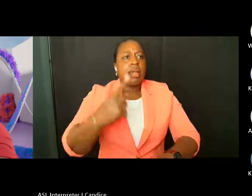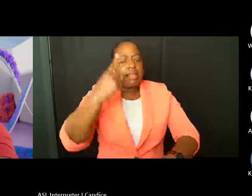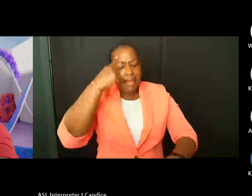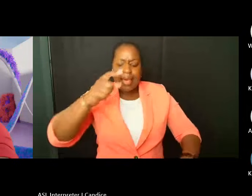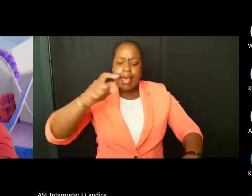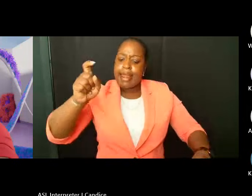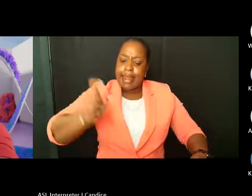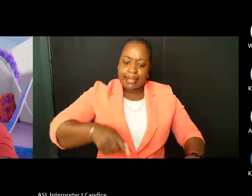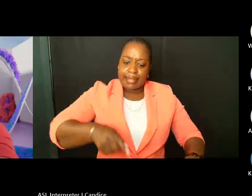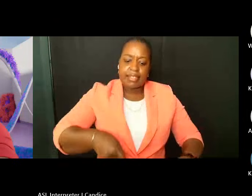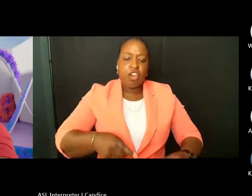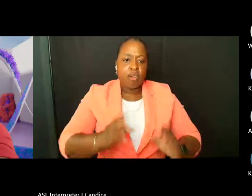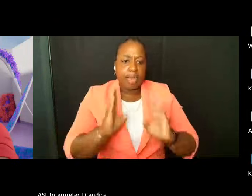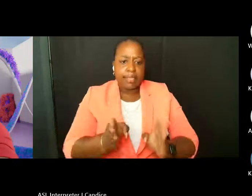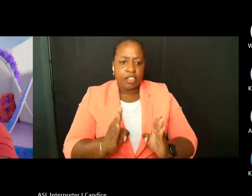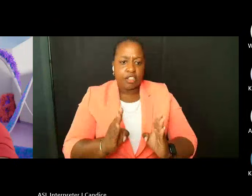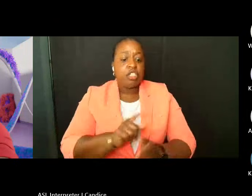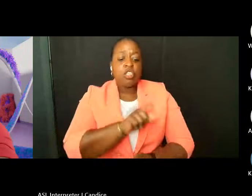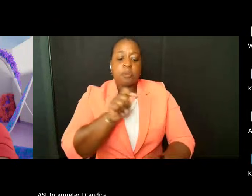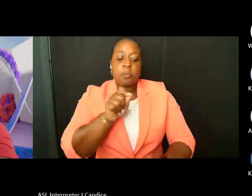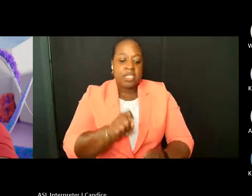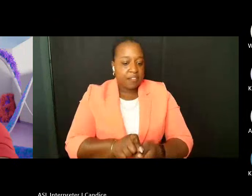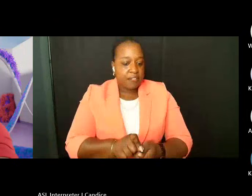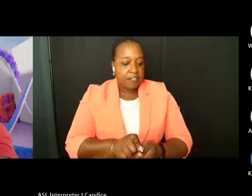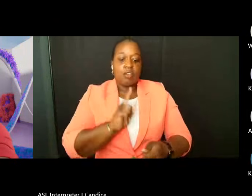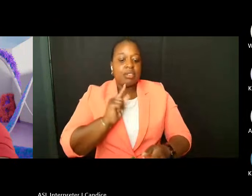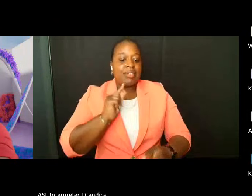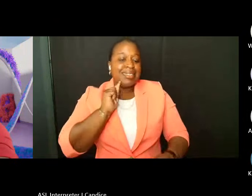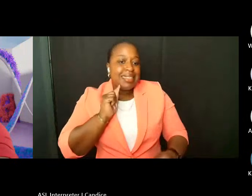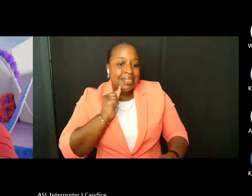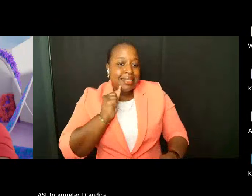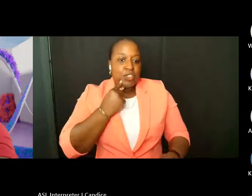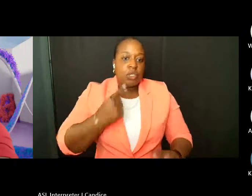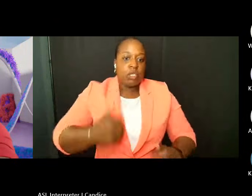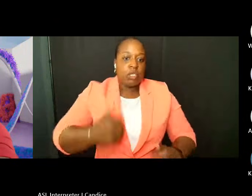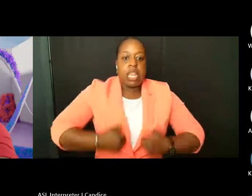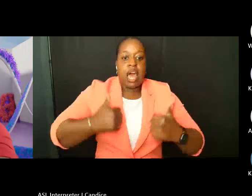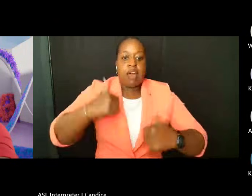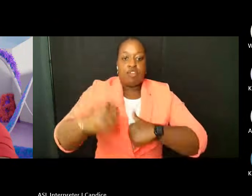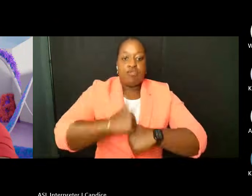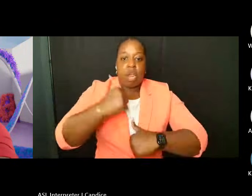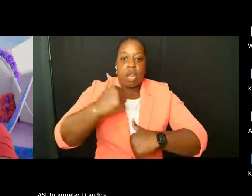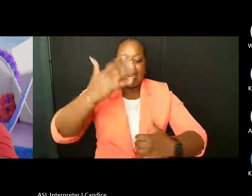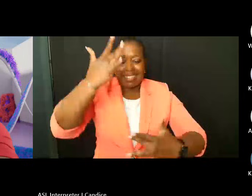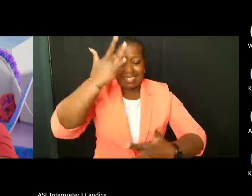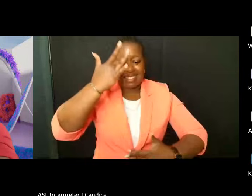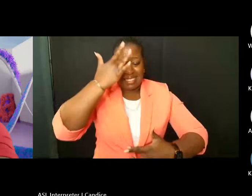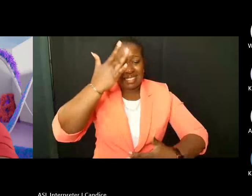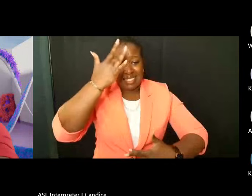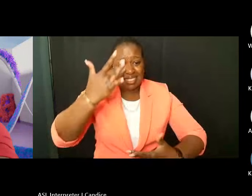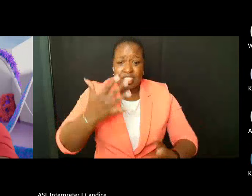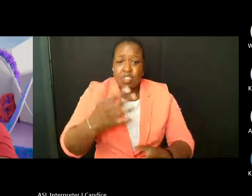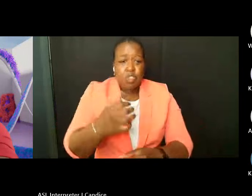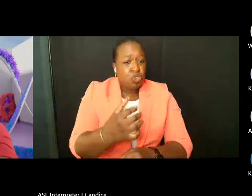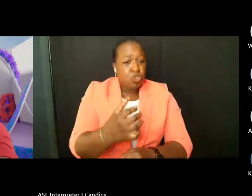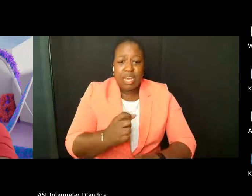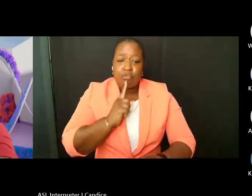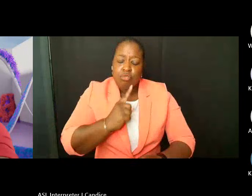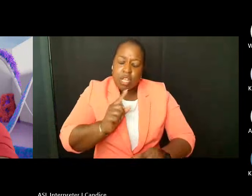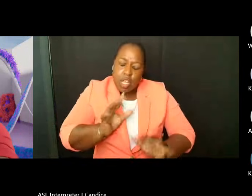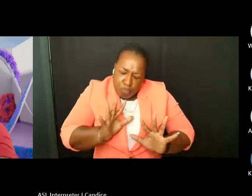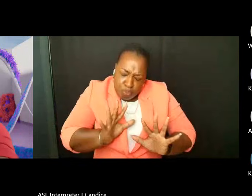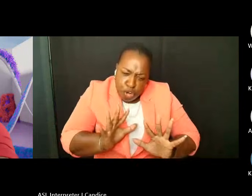there are not many effective therapies to get -- you know, to really push the edge of research,